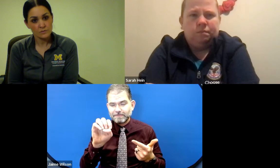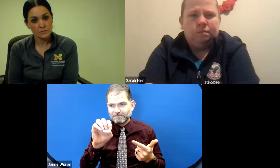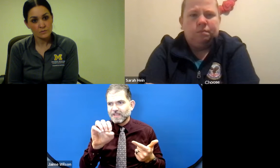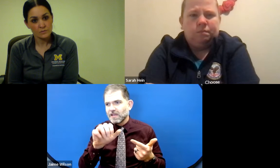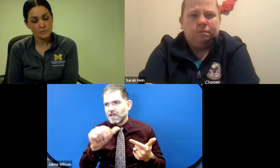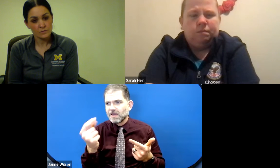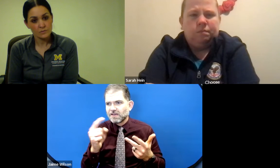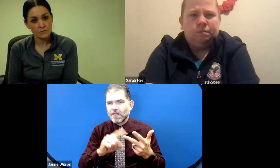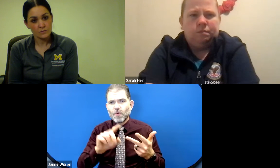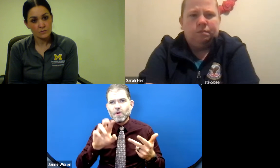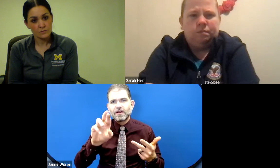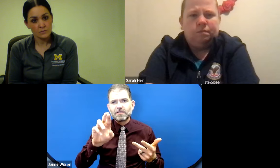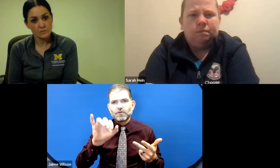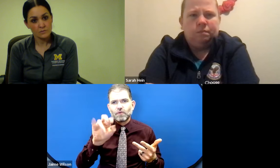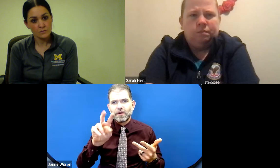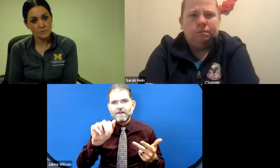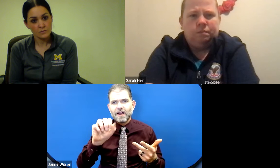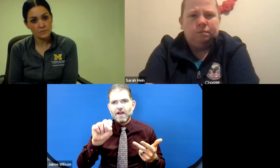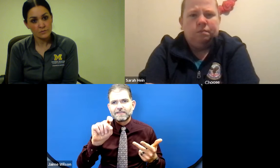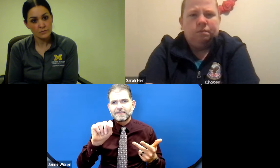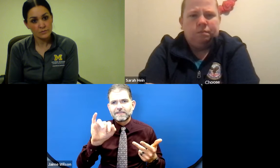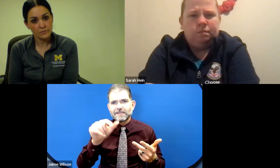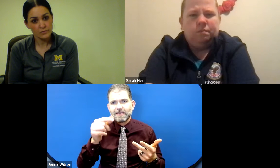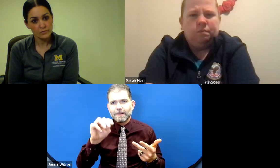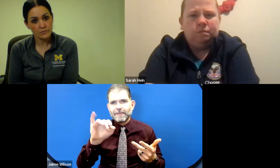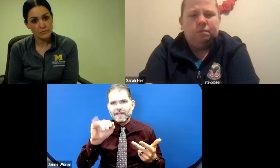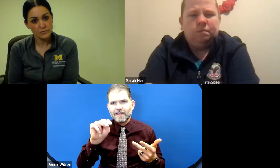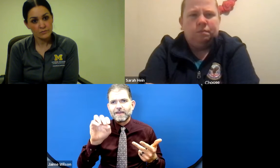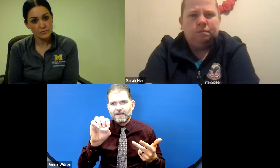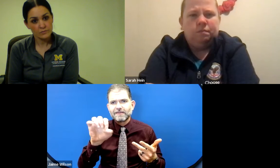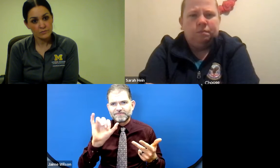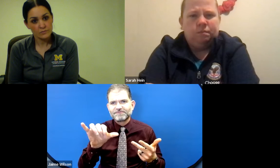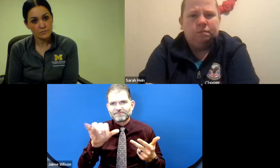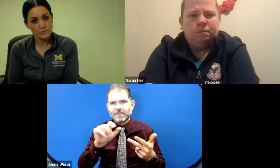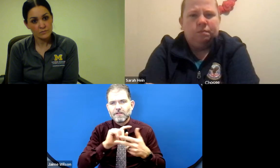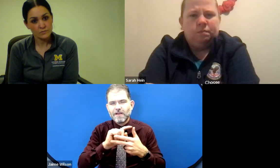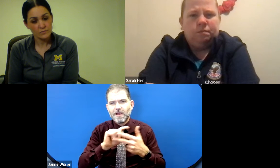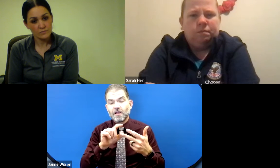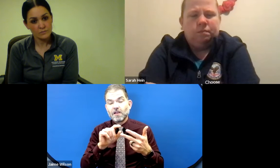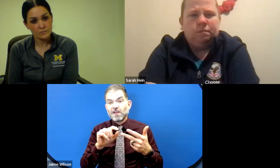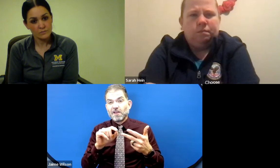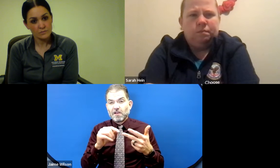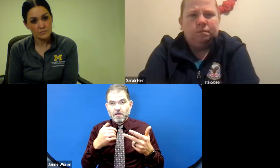ASL Interpreter: There's glad to mean. And there's another right ASL Interpreter: risk, imagining